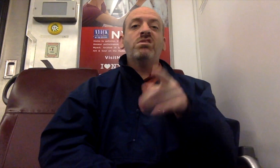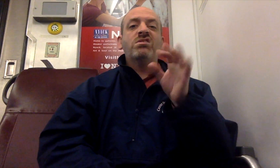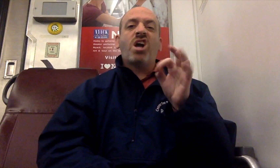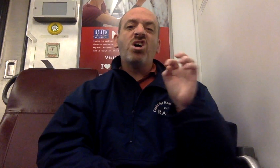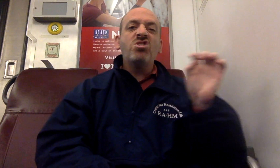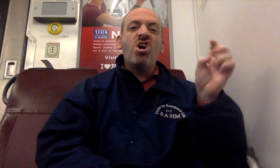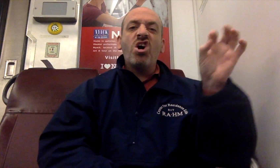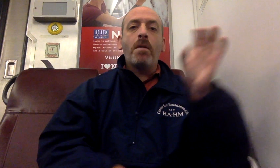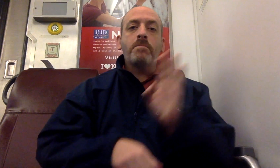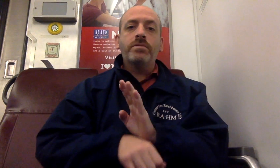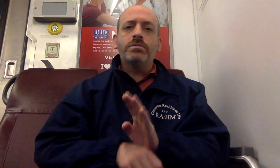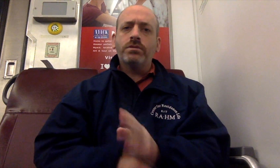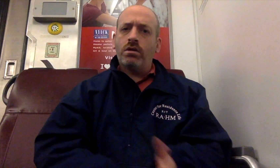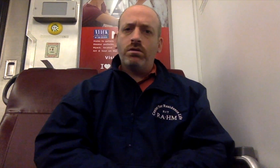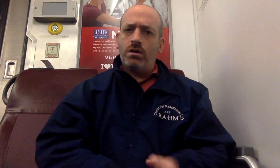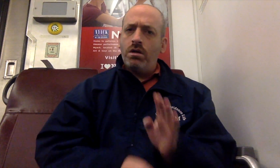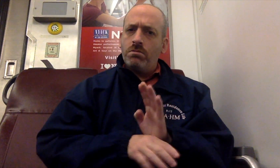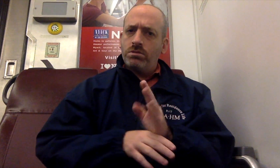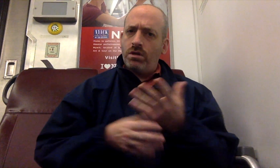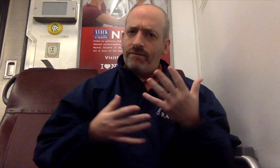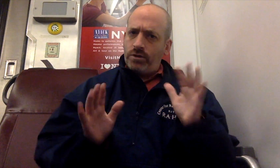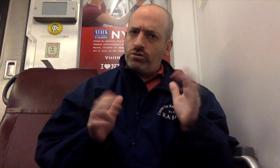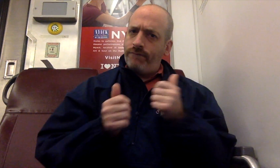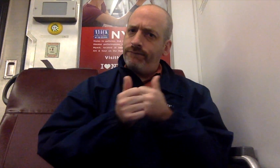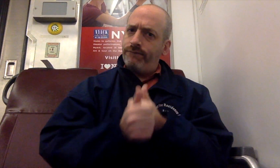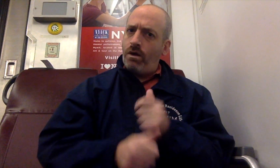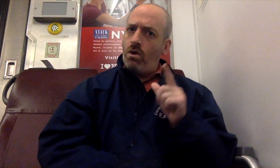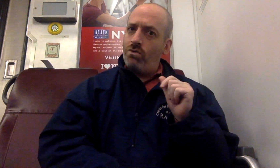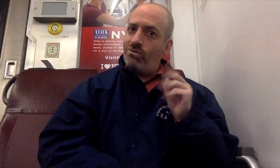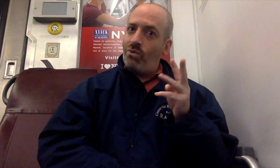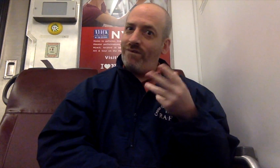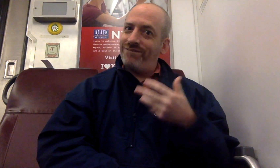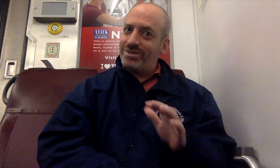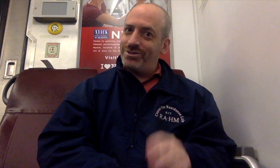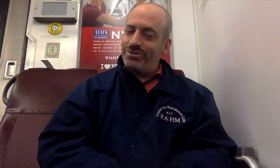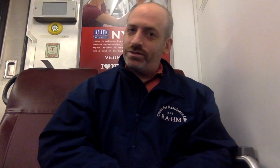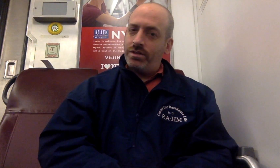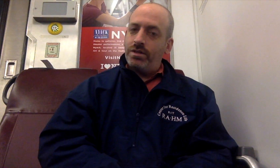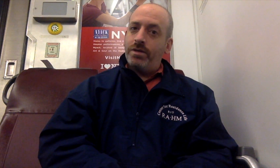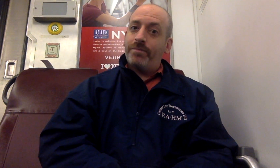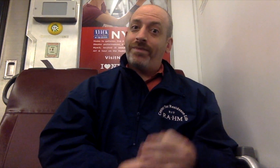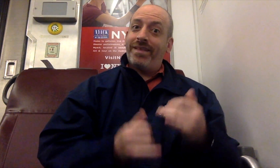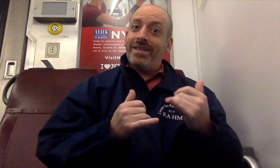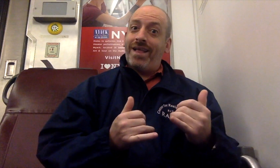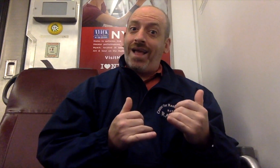And you decide to file a grievance against this business provider, the business provider will be able to dispute your claim.